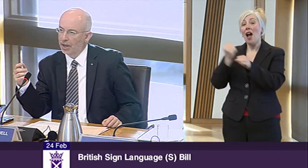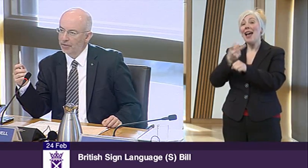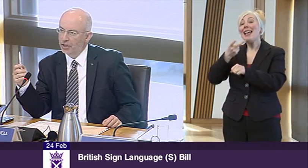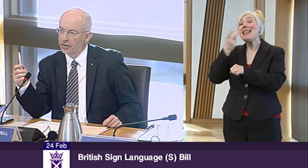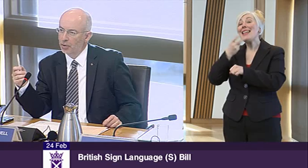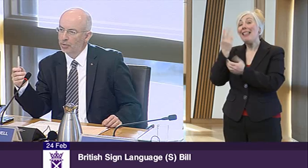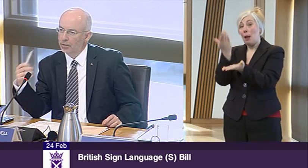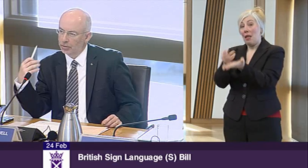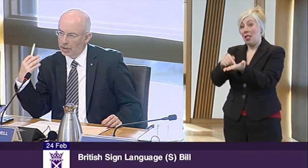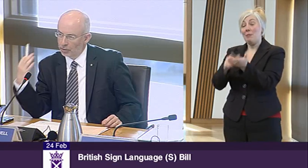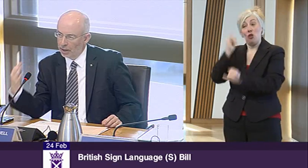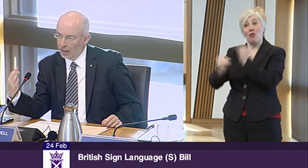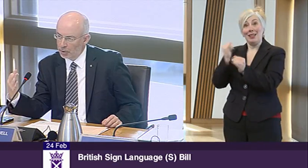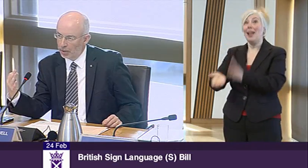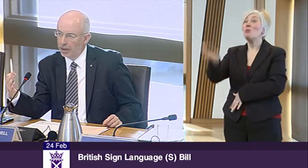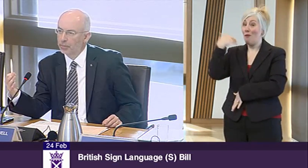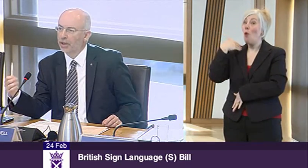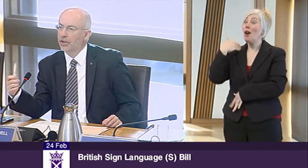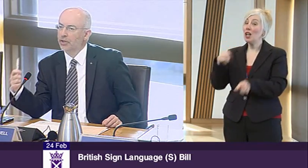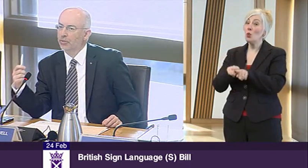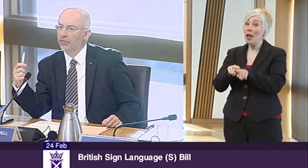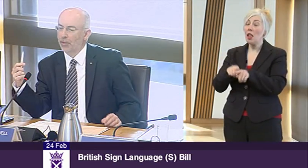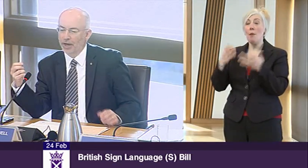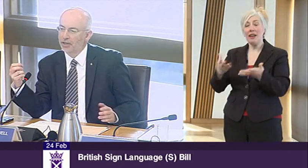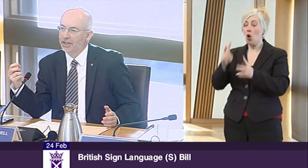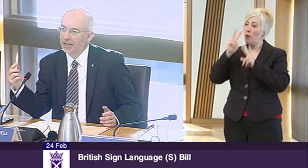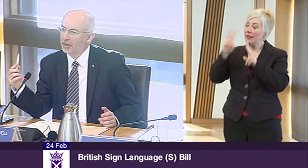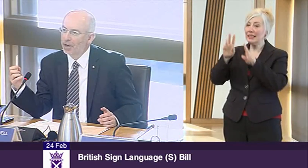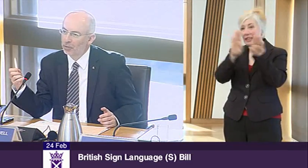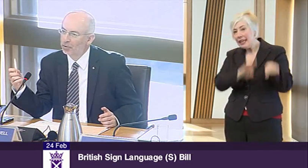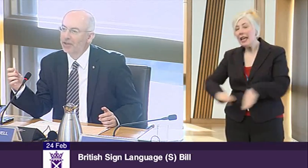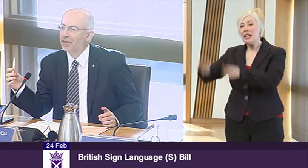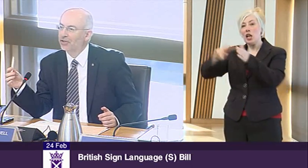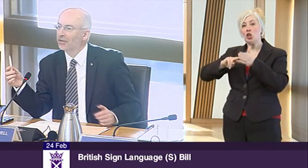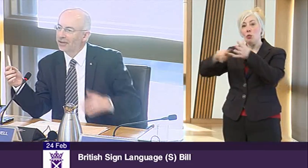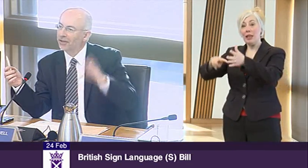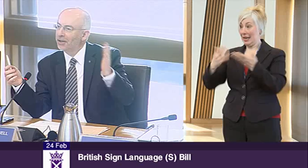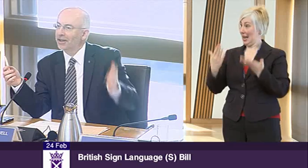yet we now have the national Gaelic language plan in place and I see that even in my local